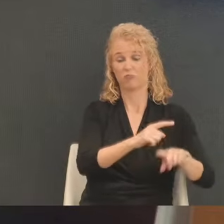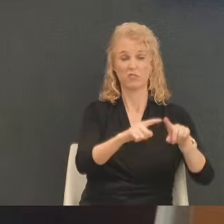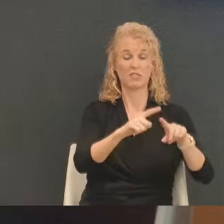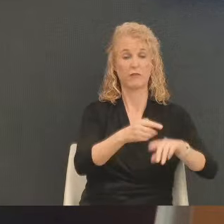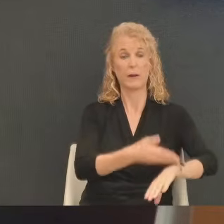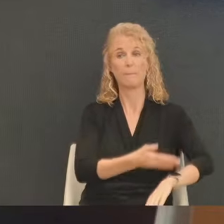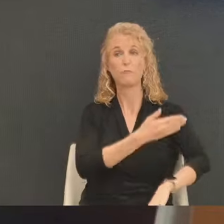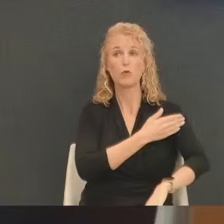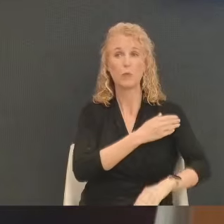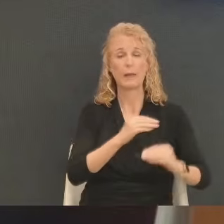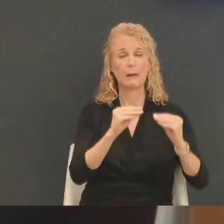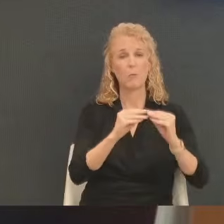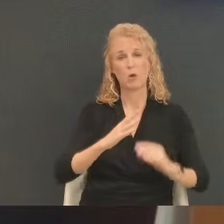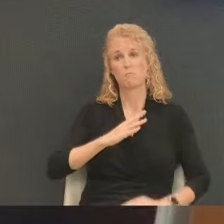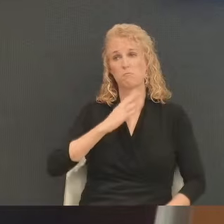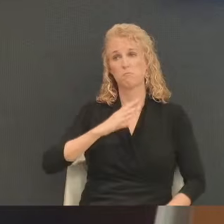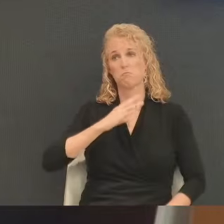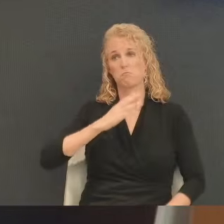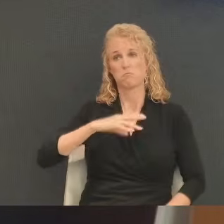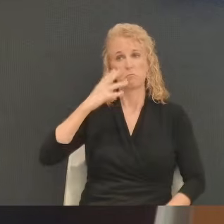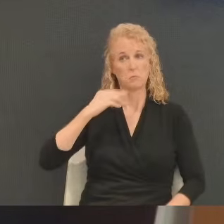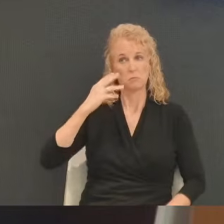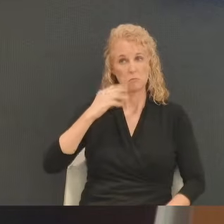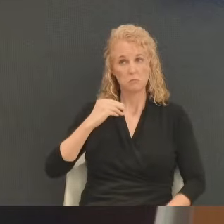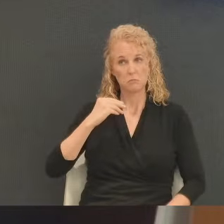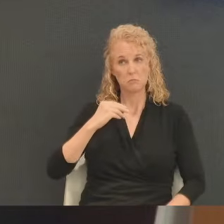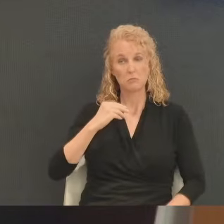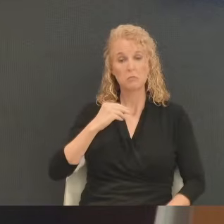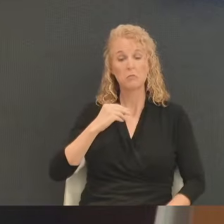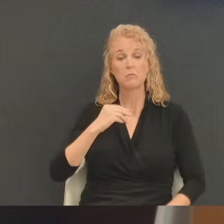and whistles things that they wanted to look at leaving the facility condition assessment work